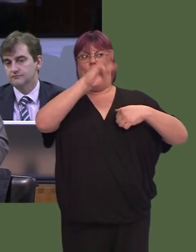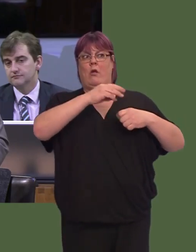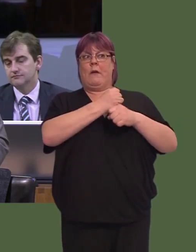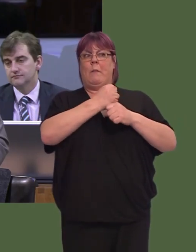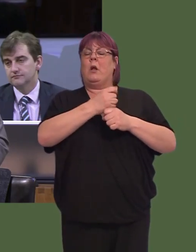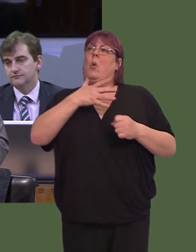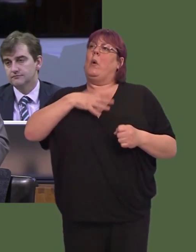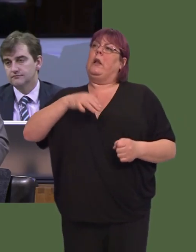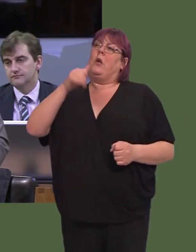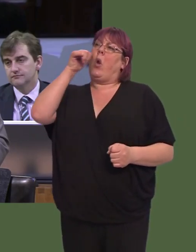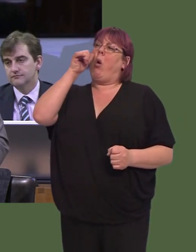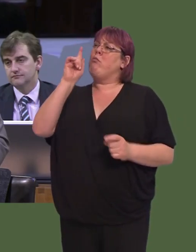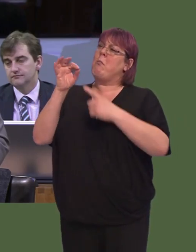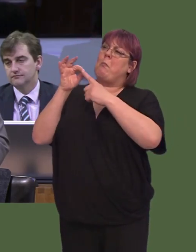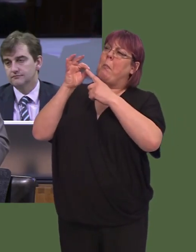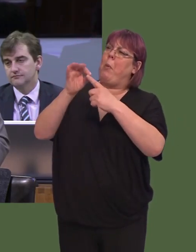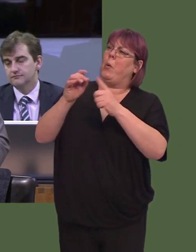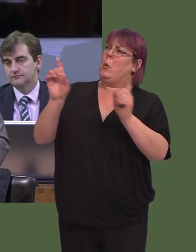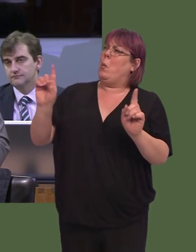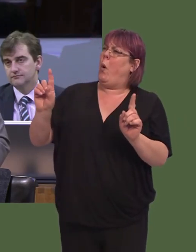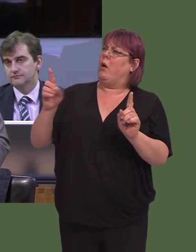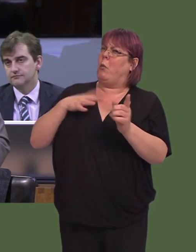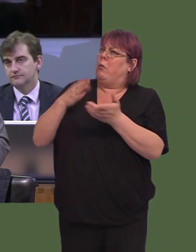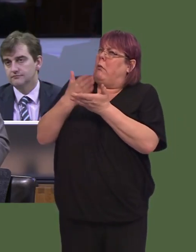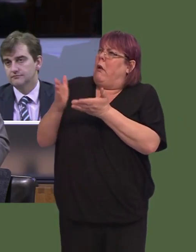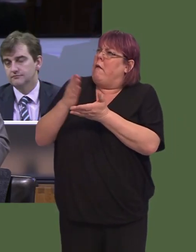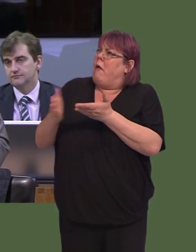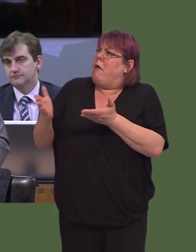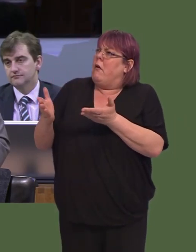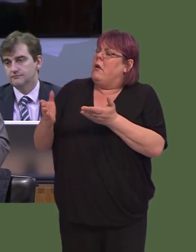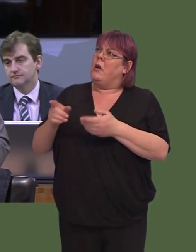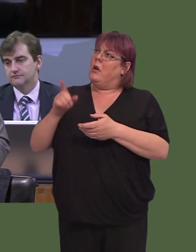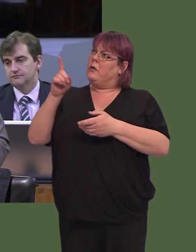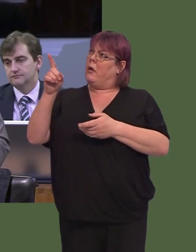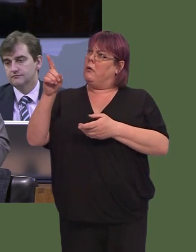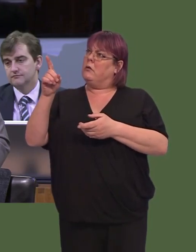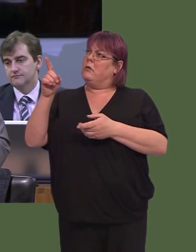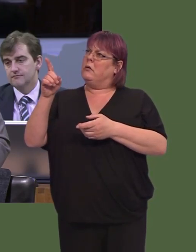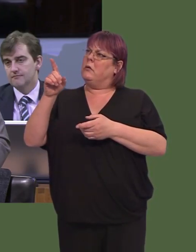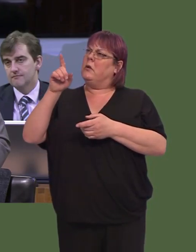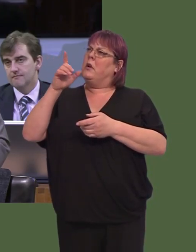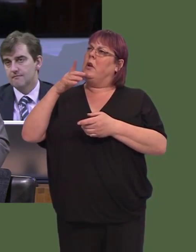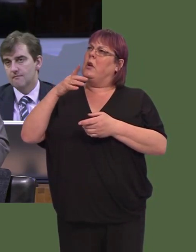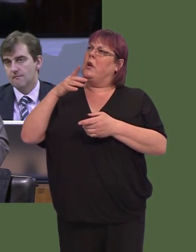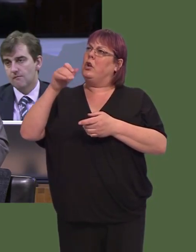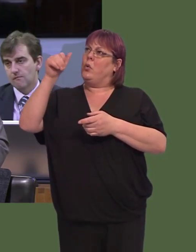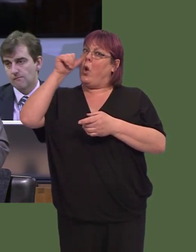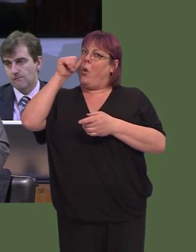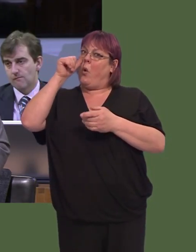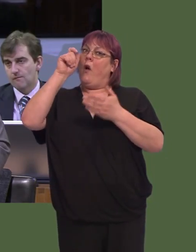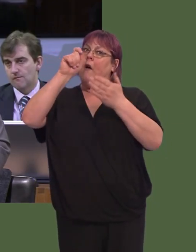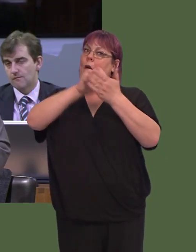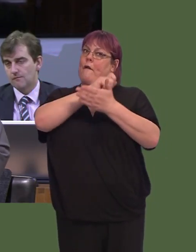proposing. So, can I just be crystal clear: you are at the moment minded that that vote will be a 'to note' vote?